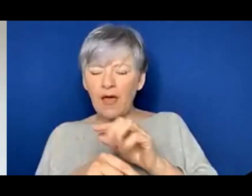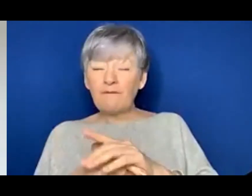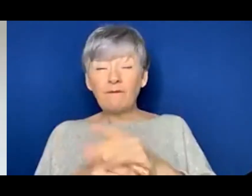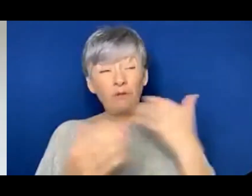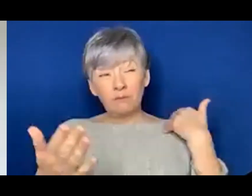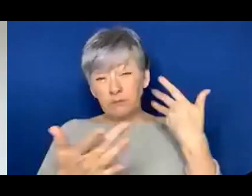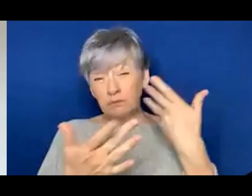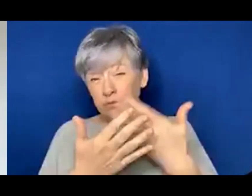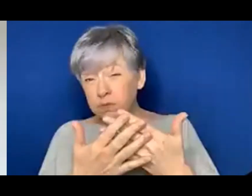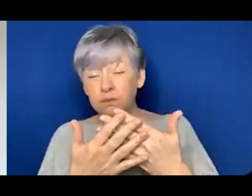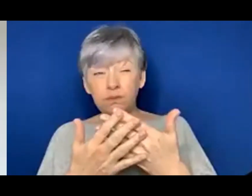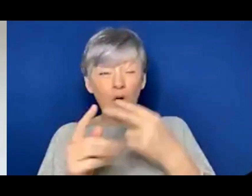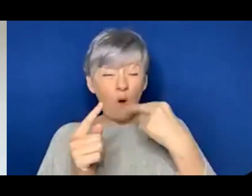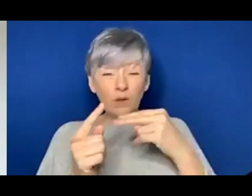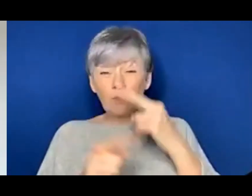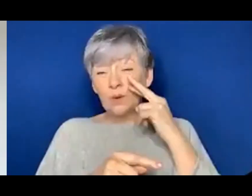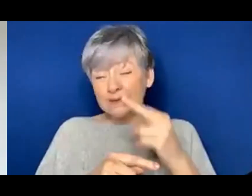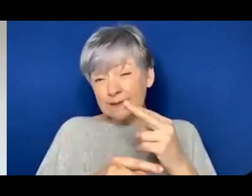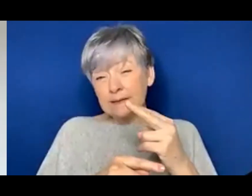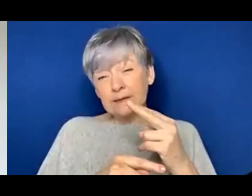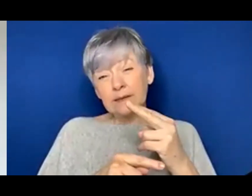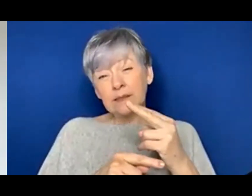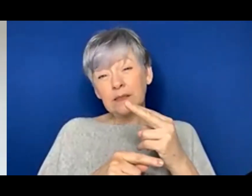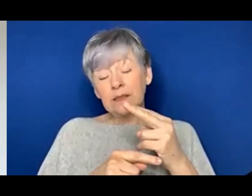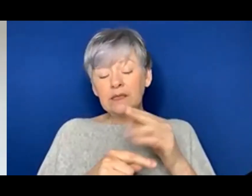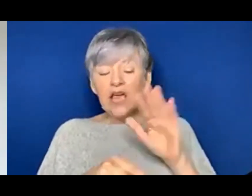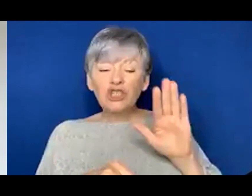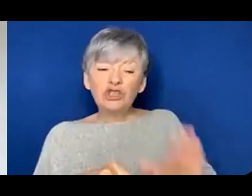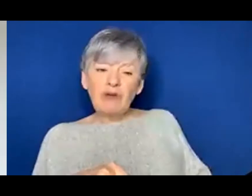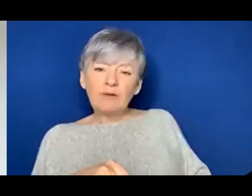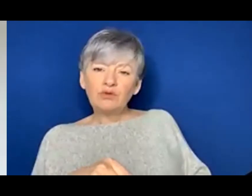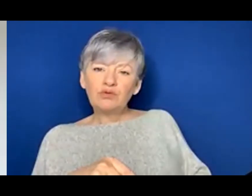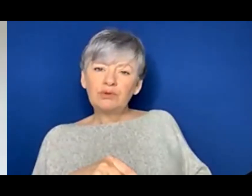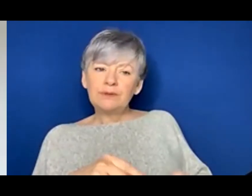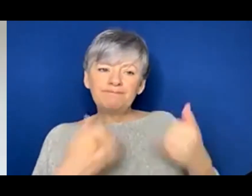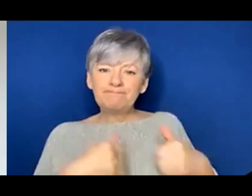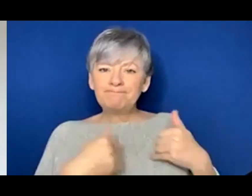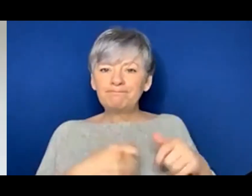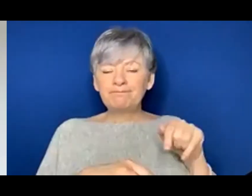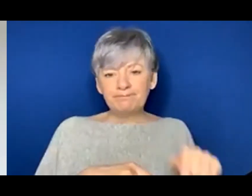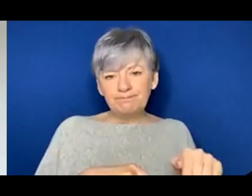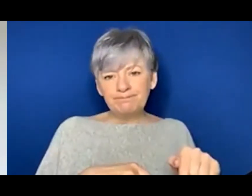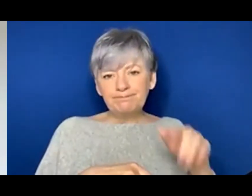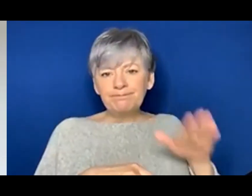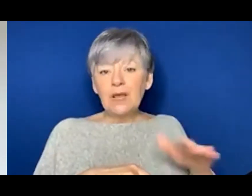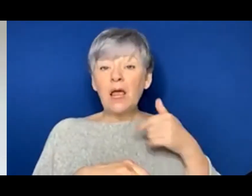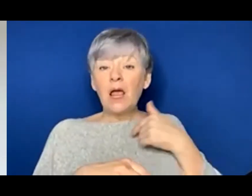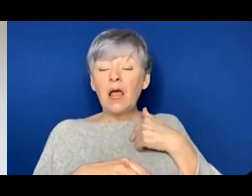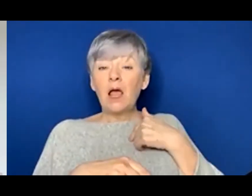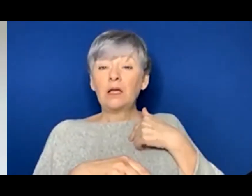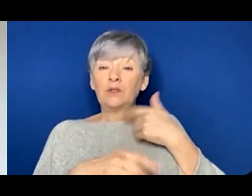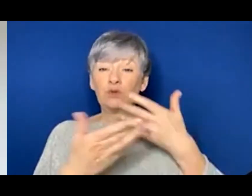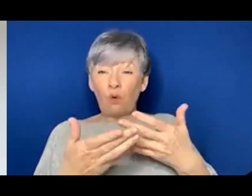autism was seen as a childhood disorder, so pressure for accommodation was primarily led by